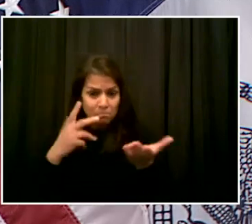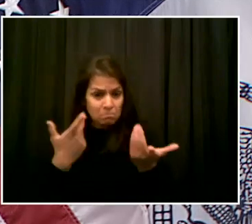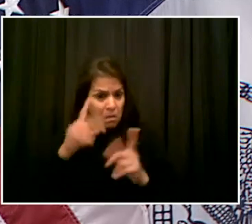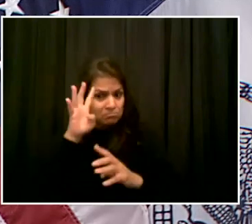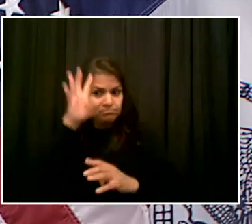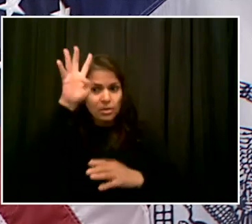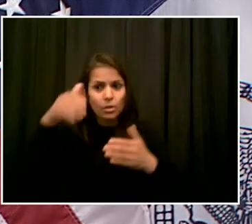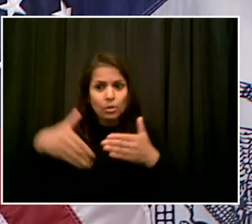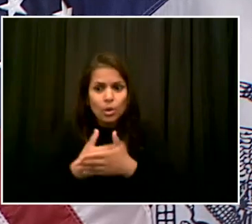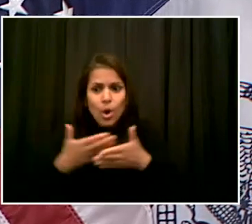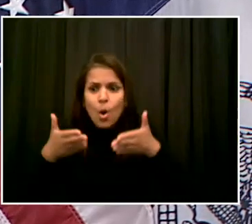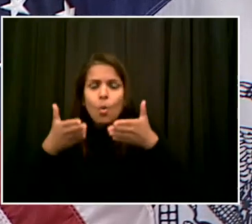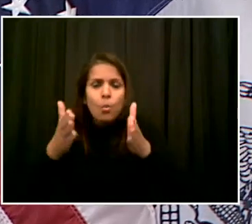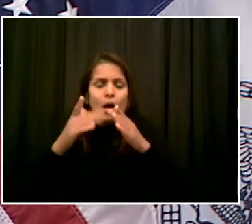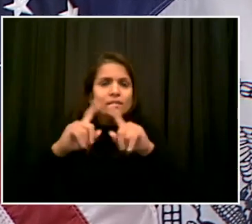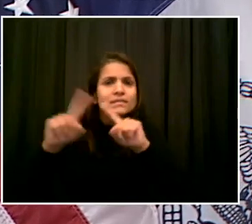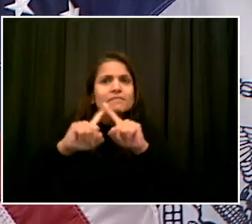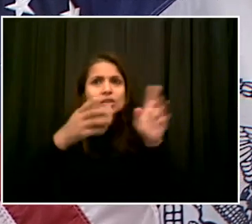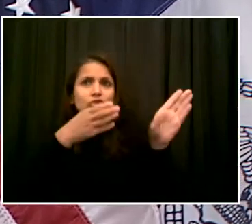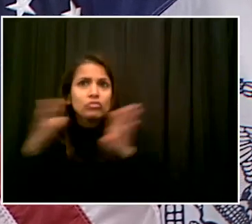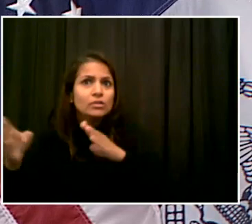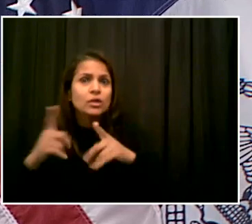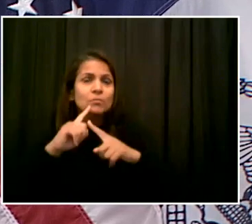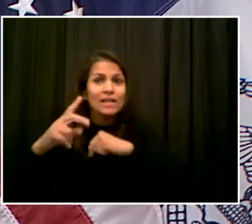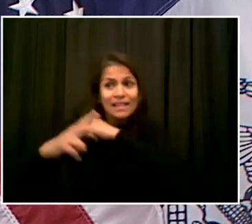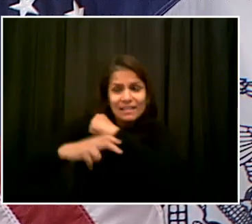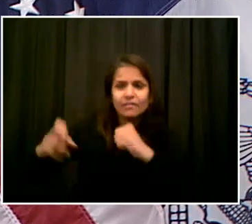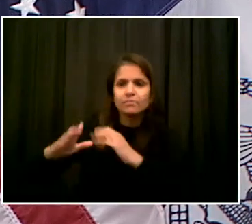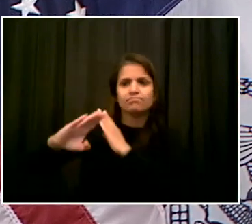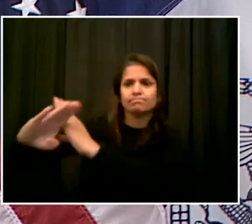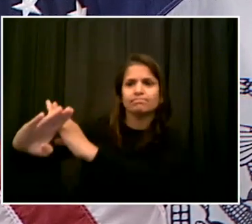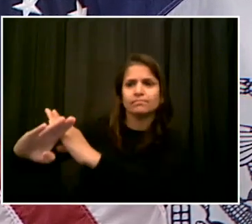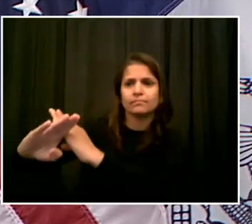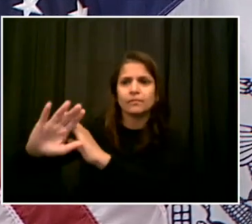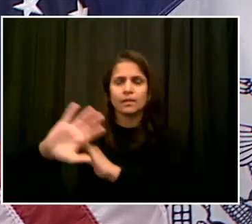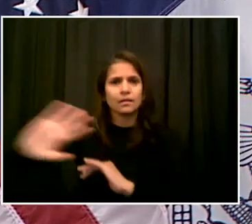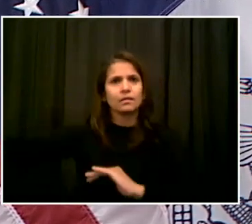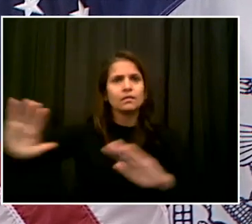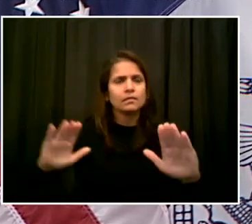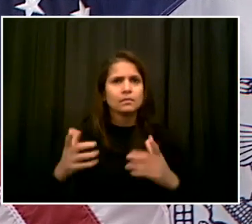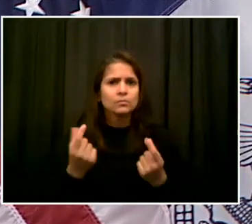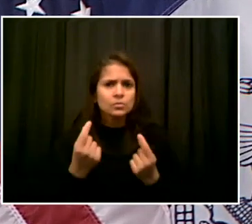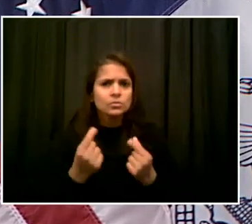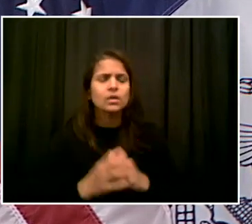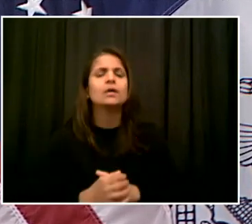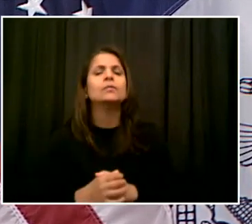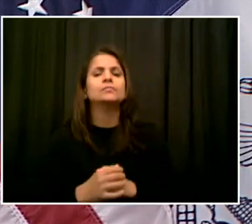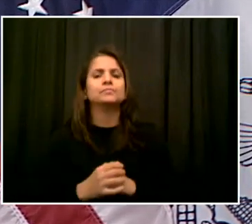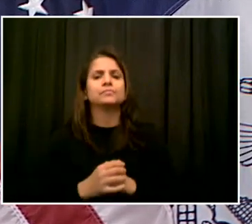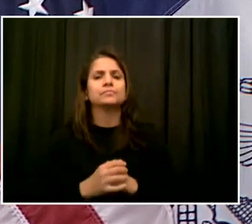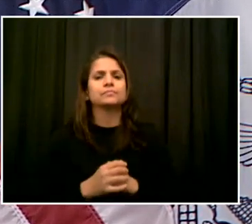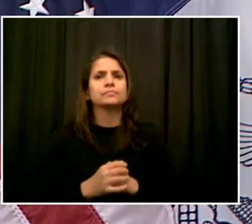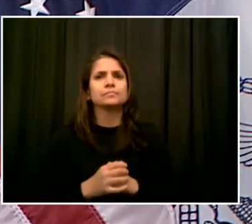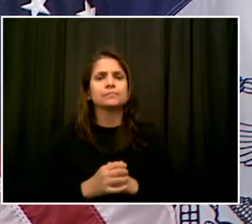YOU WILL DEPLOY IF THEY CONTINUE FOR THE REST OF THE WEEK. THANK YOU. I'LL START.